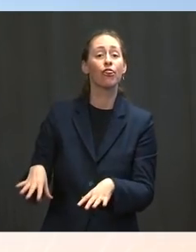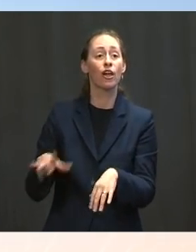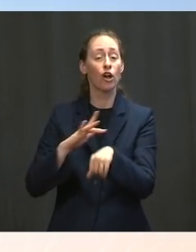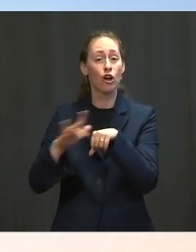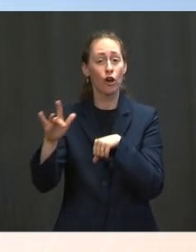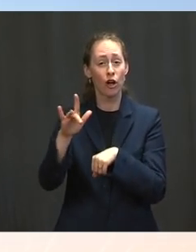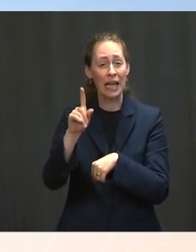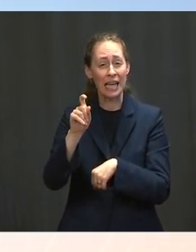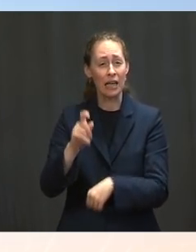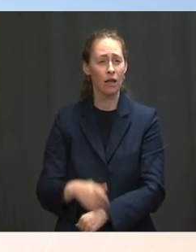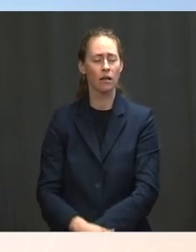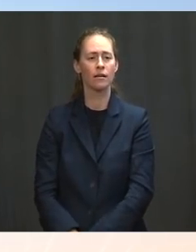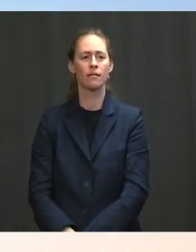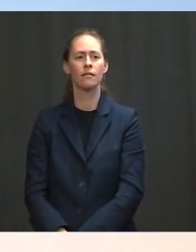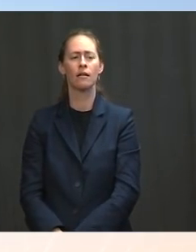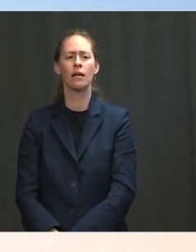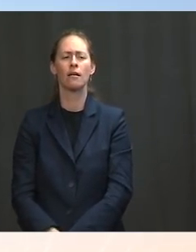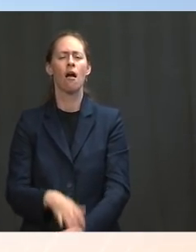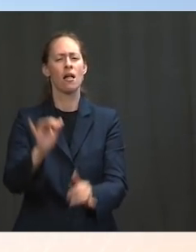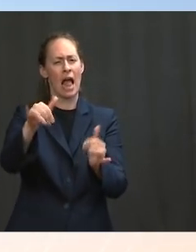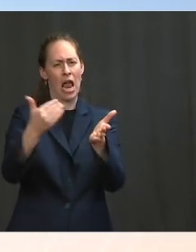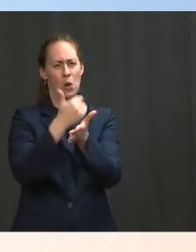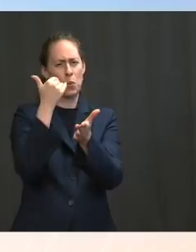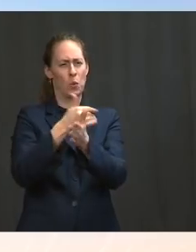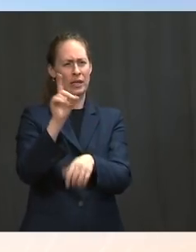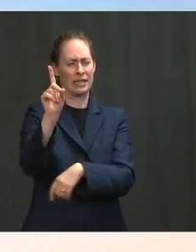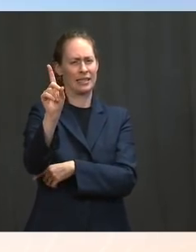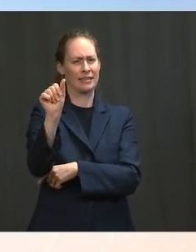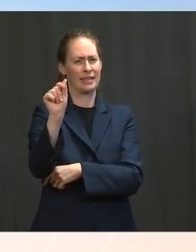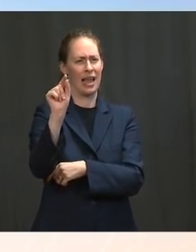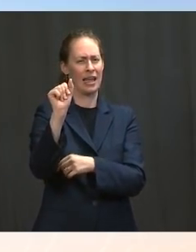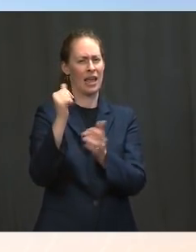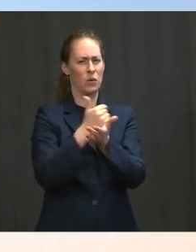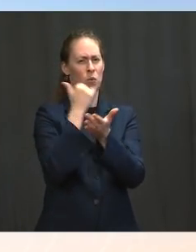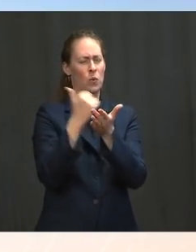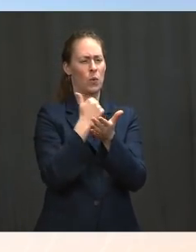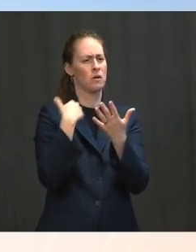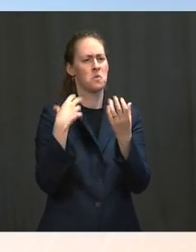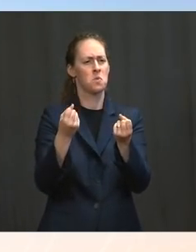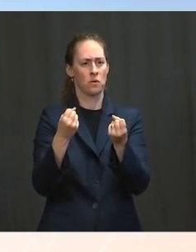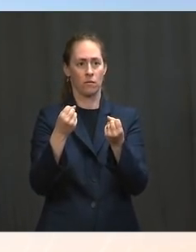And the vast majority of data from larger assessments